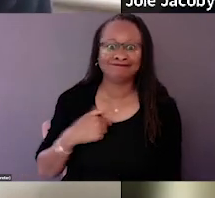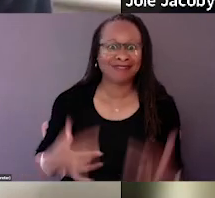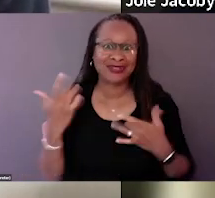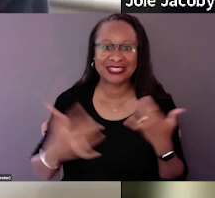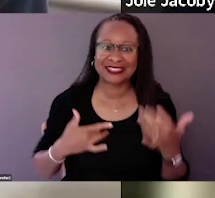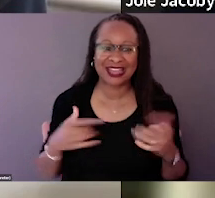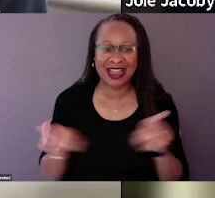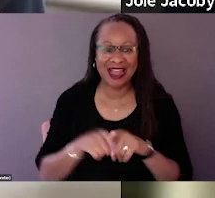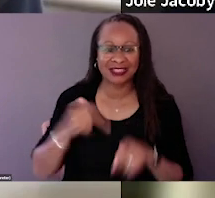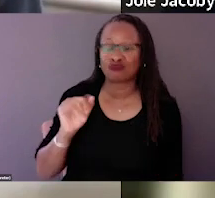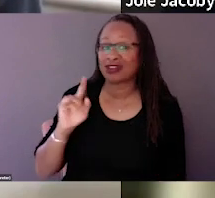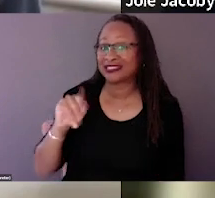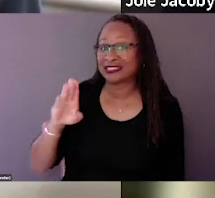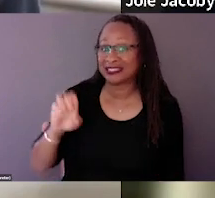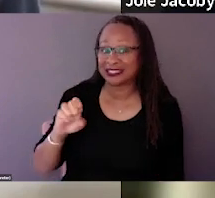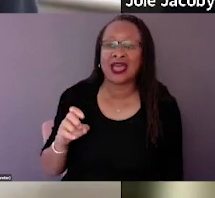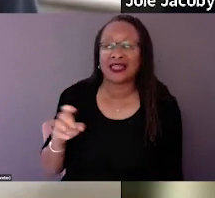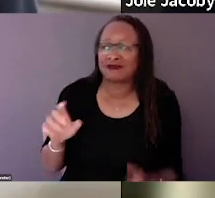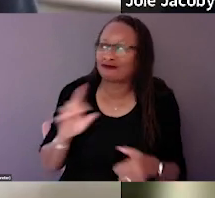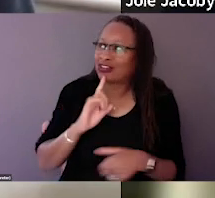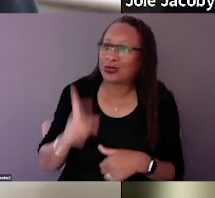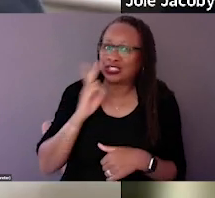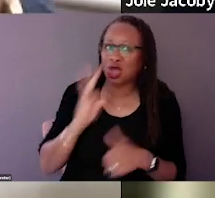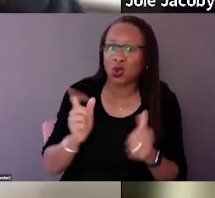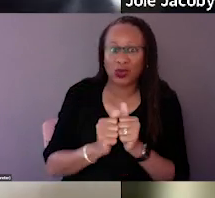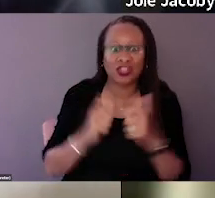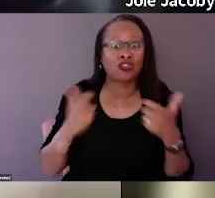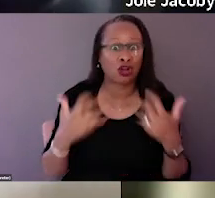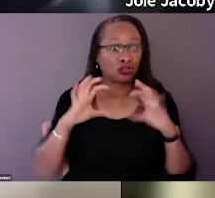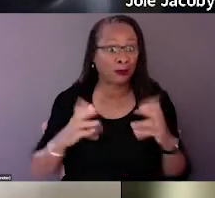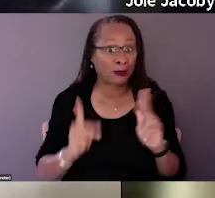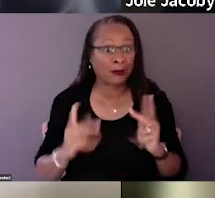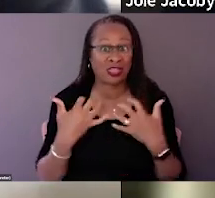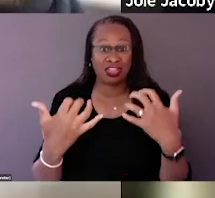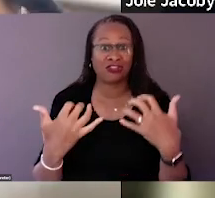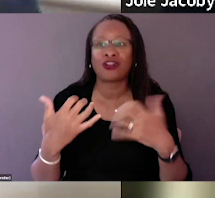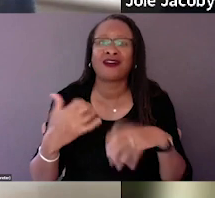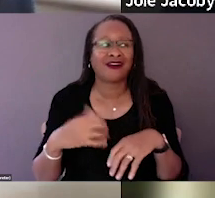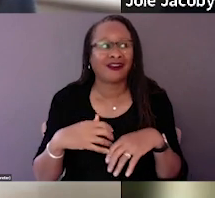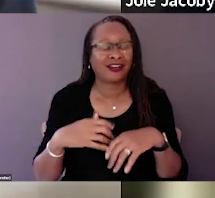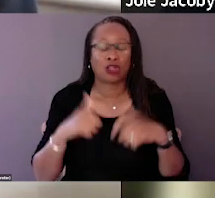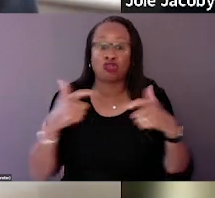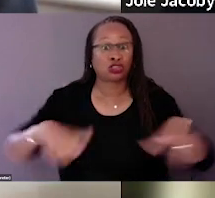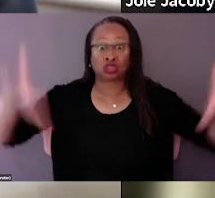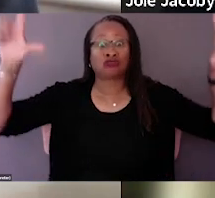it was our first time actually seeing it with a large group of folks in a theater on a giant screen. And so I was really also worried